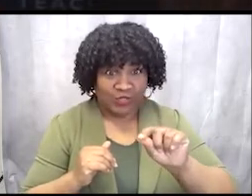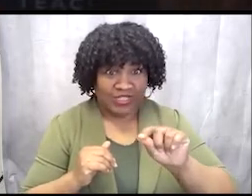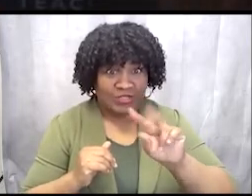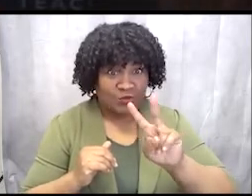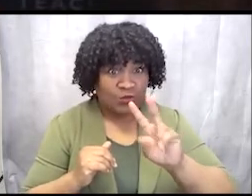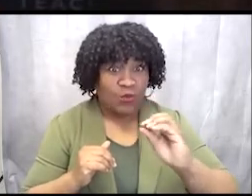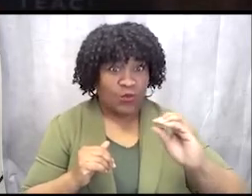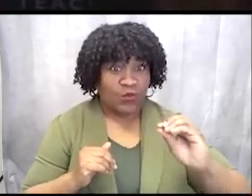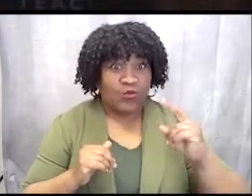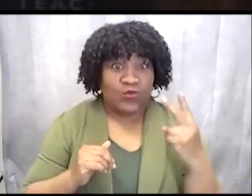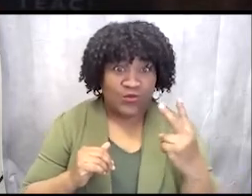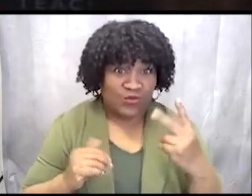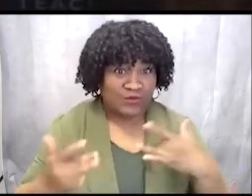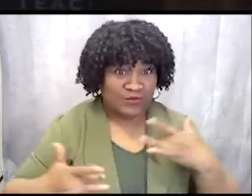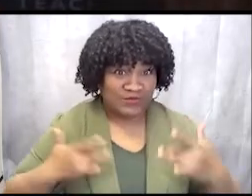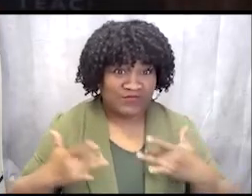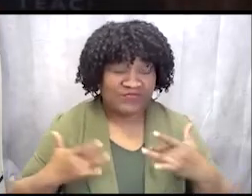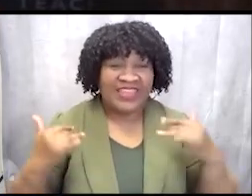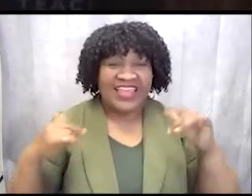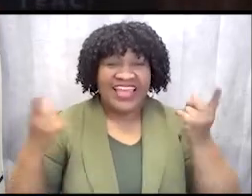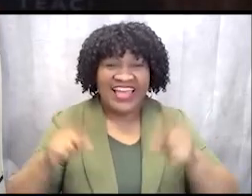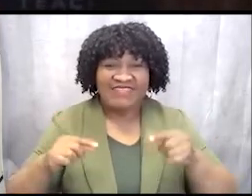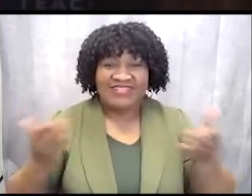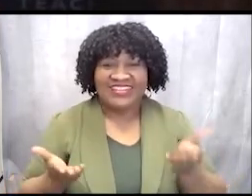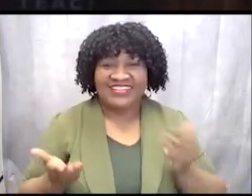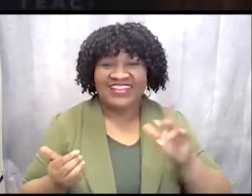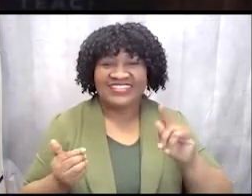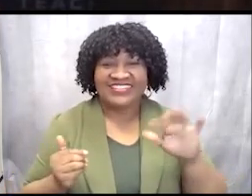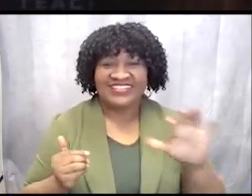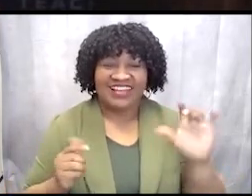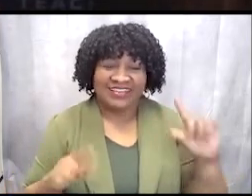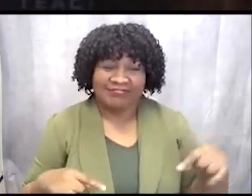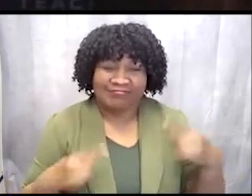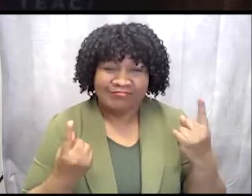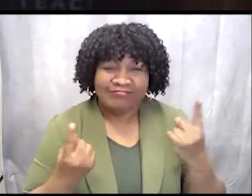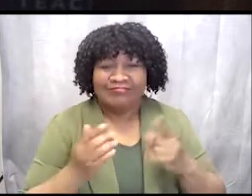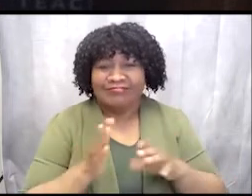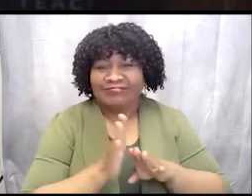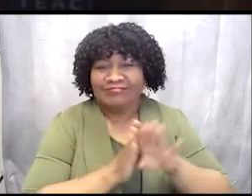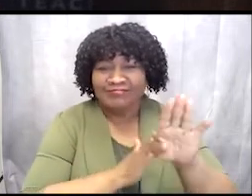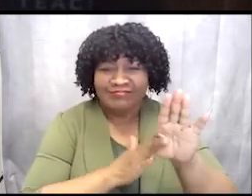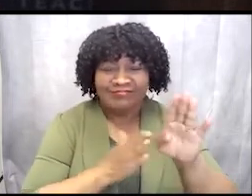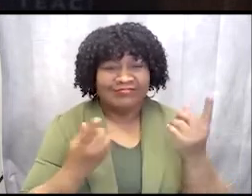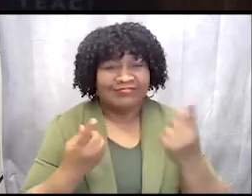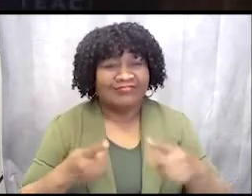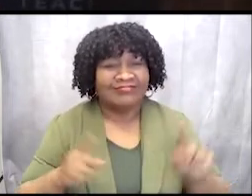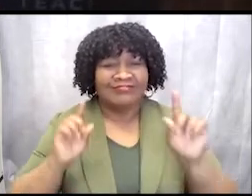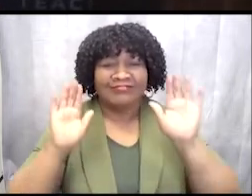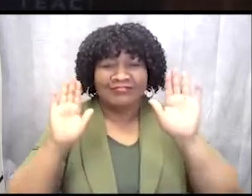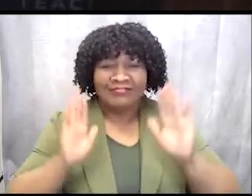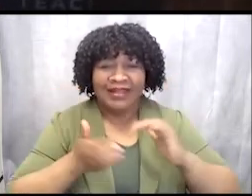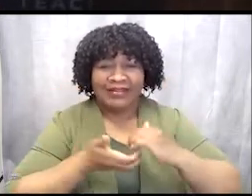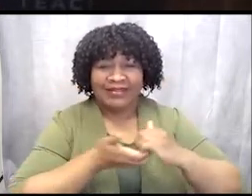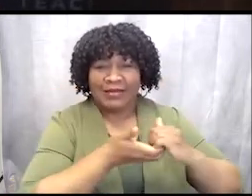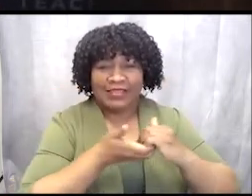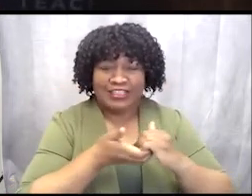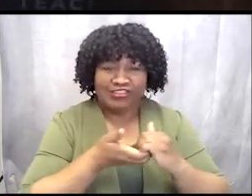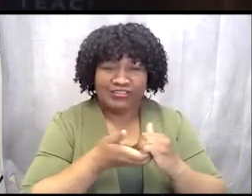I'm delighted that this event is taking place at Teachers College, since it builds on our long and fruitful collaboration and partnership